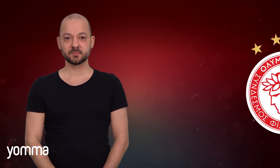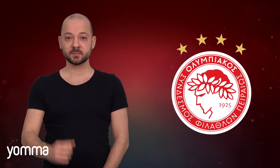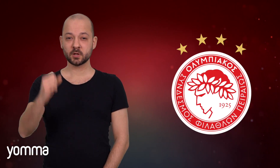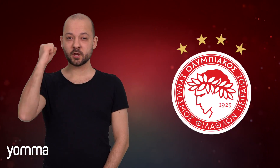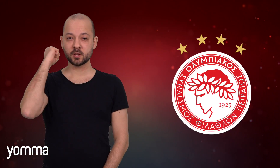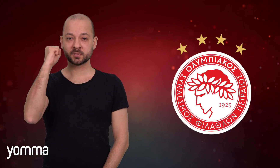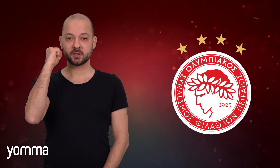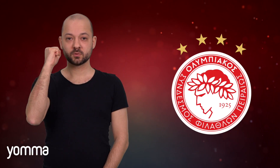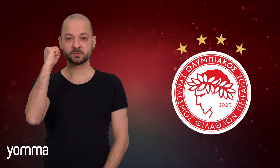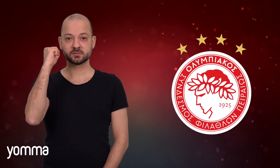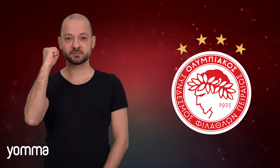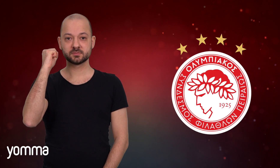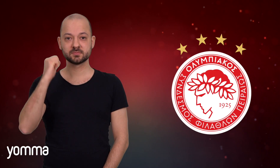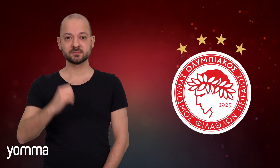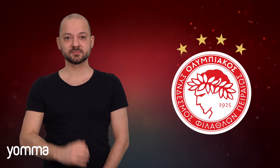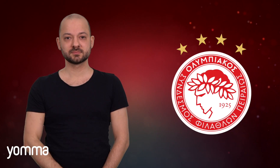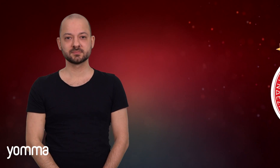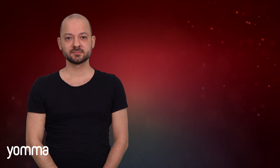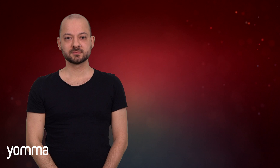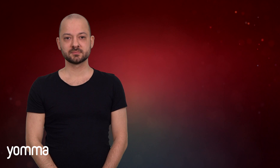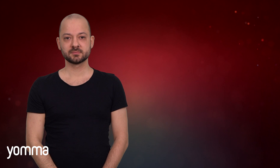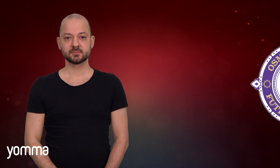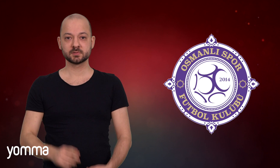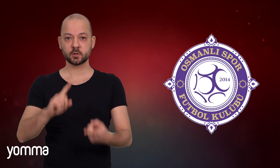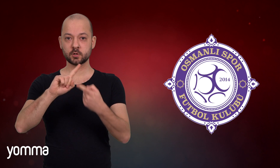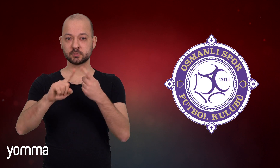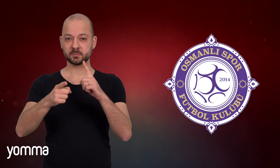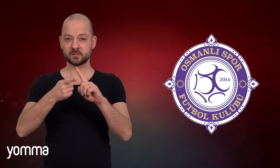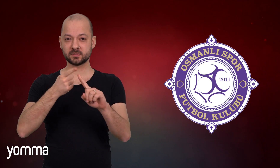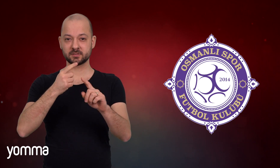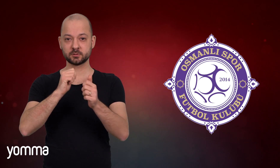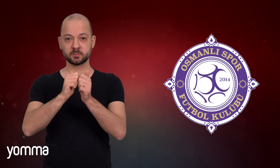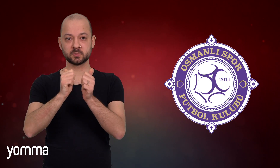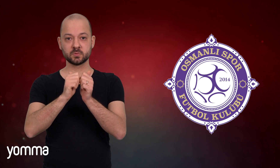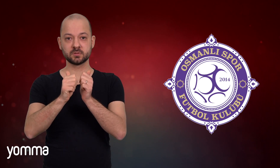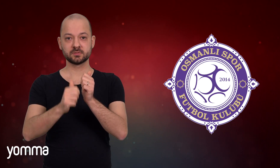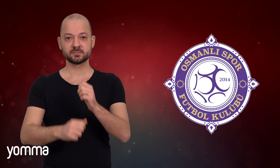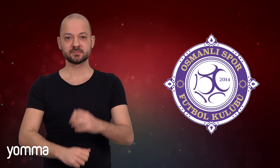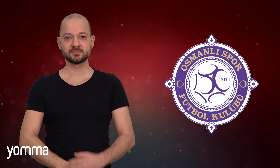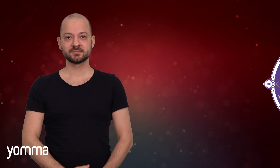Olympiacos FC Osmanlıspor